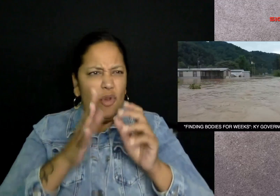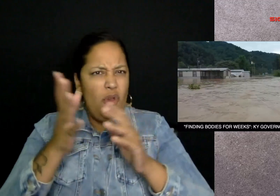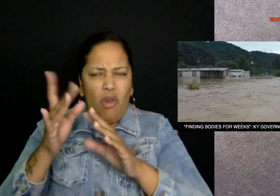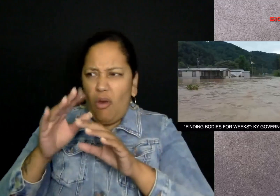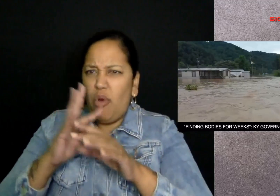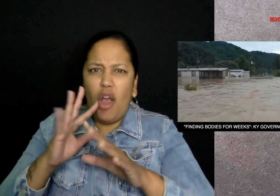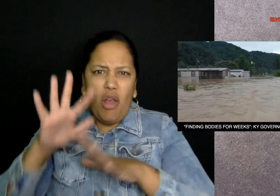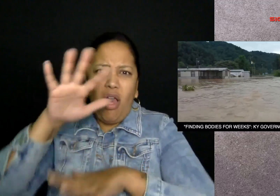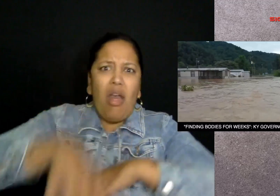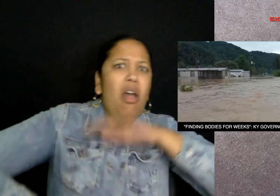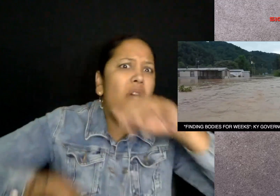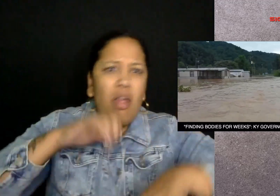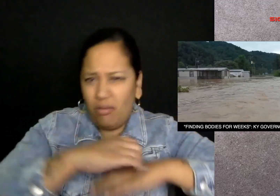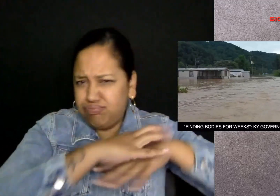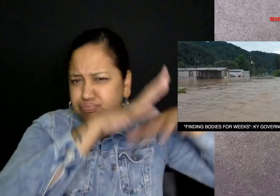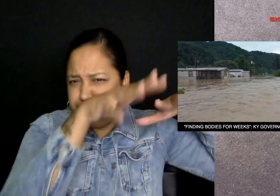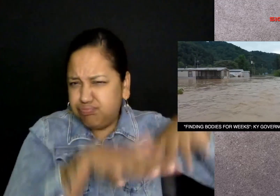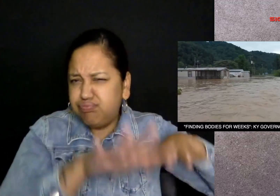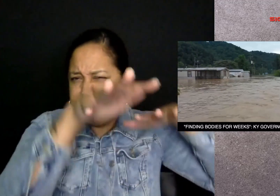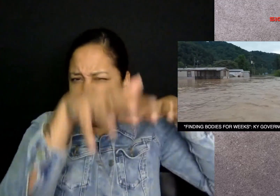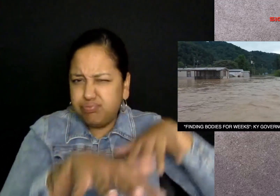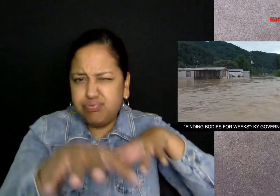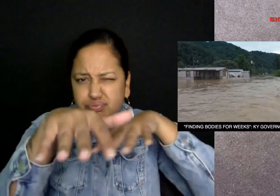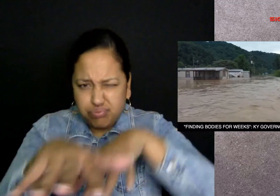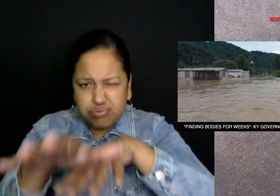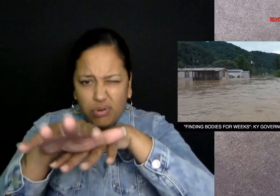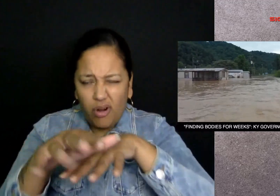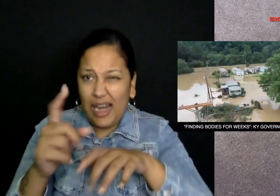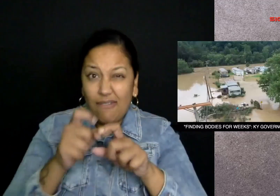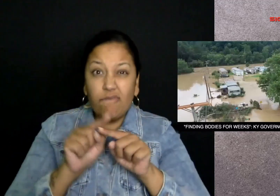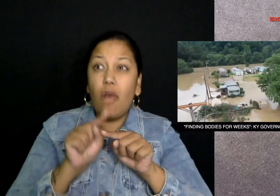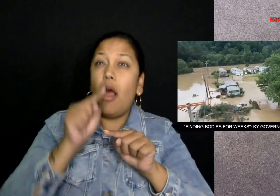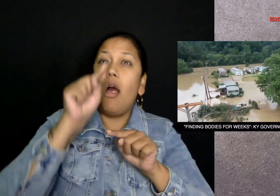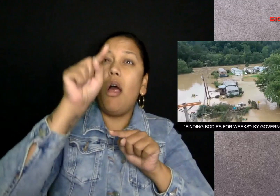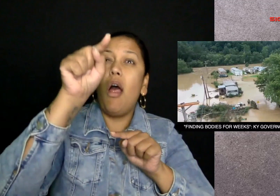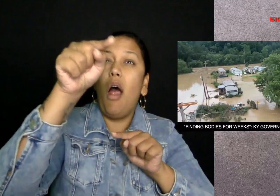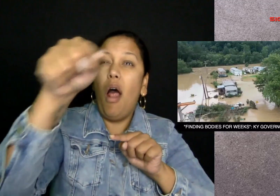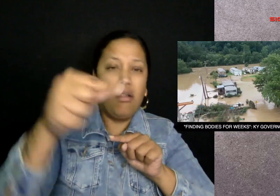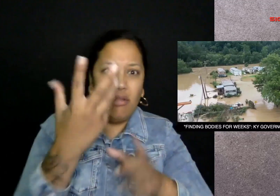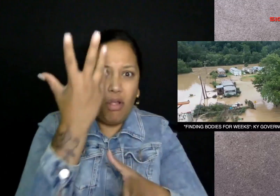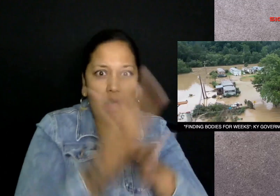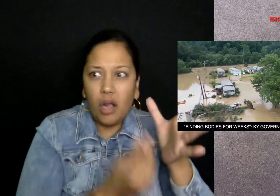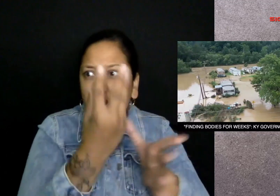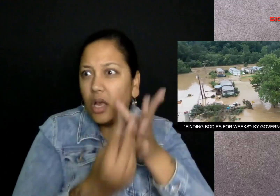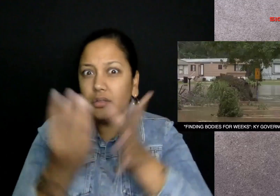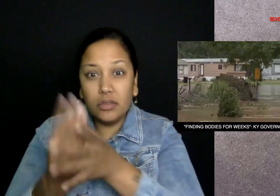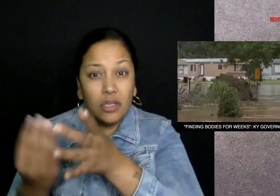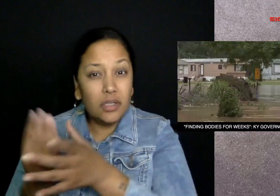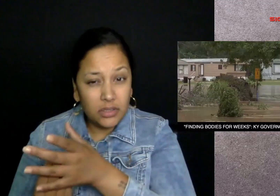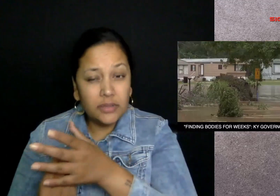Kentucky's governor says many people were swept from hundreds of yards maybe even miles from where they were lost